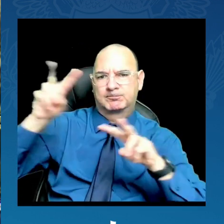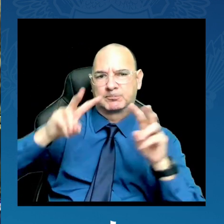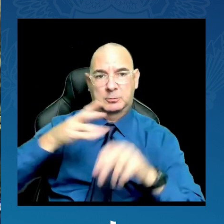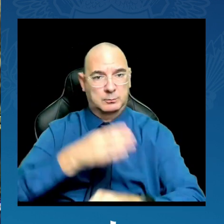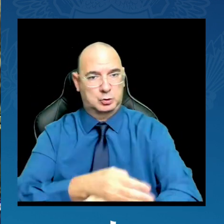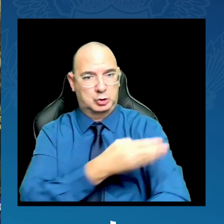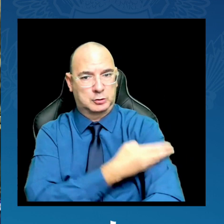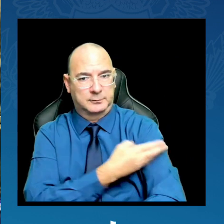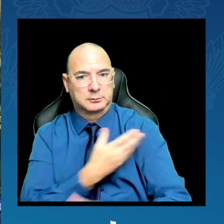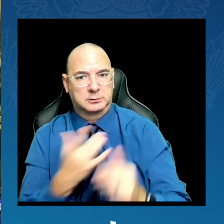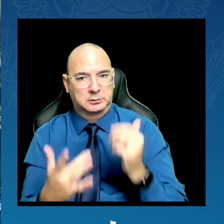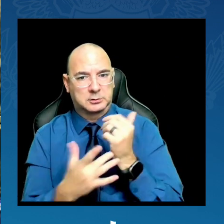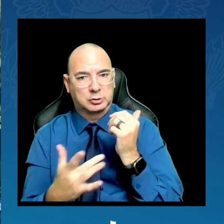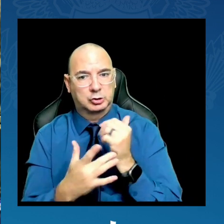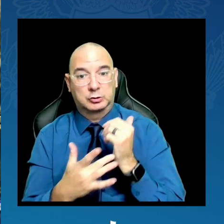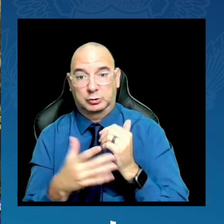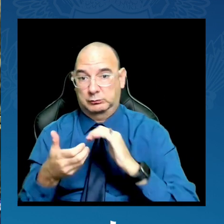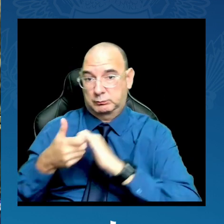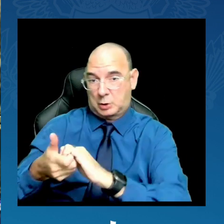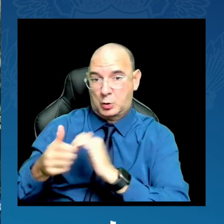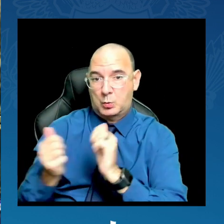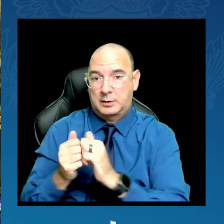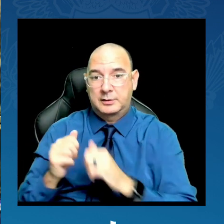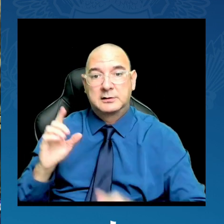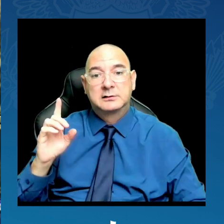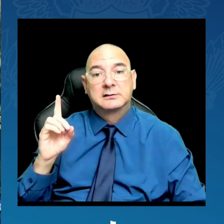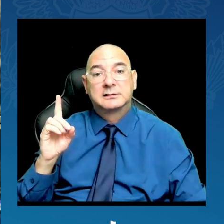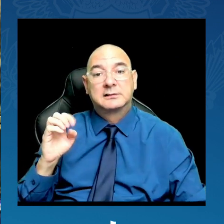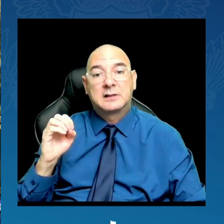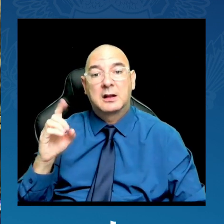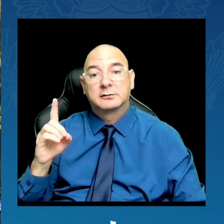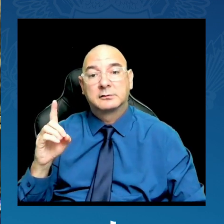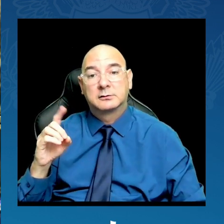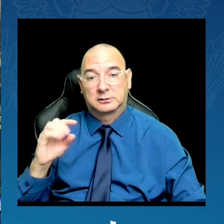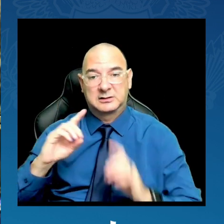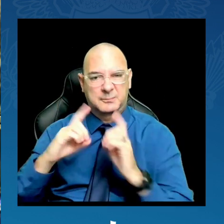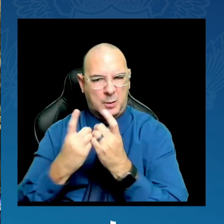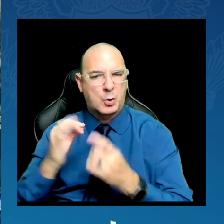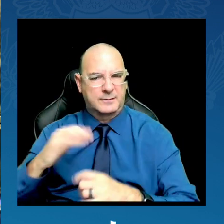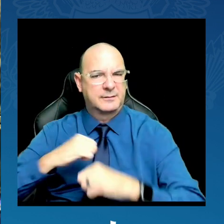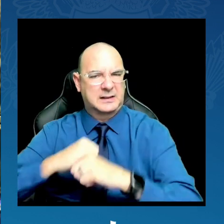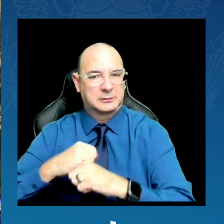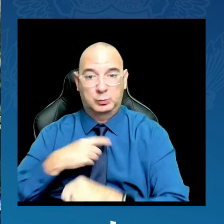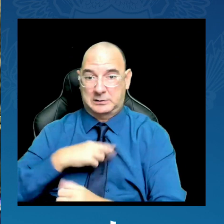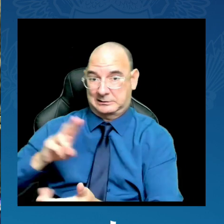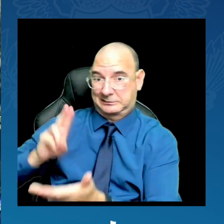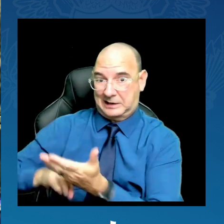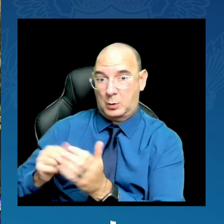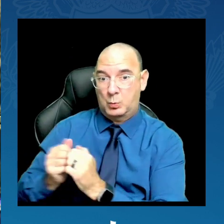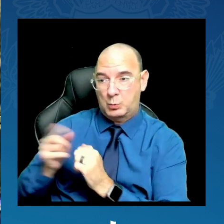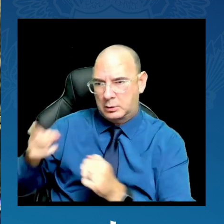we have signed a memorandum of understanding of agreement that will drive our mutual work, and that's really going to allow us